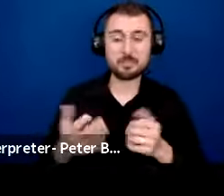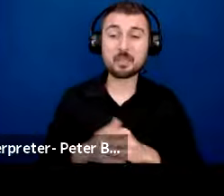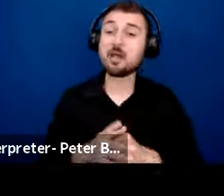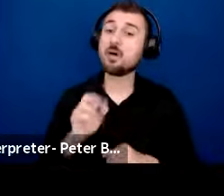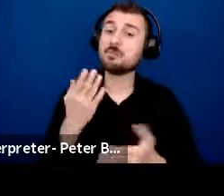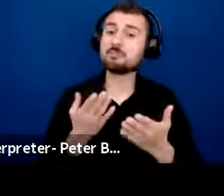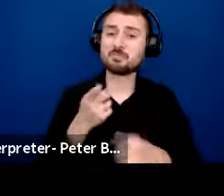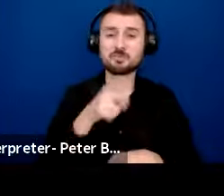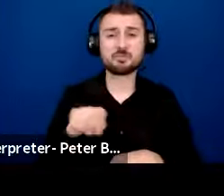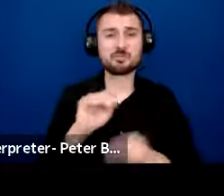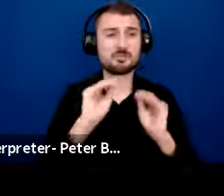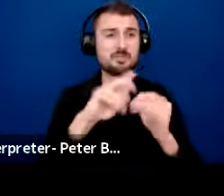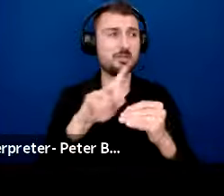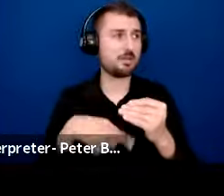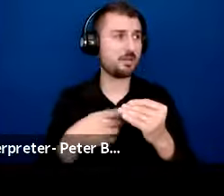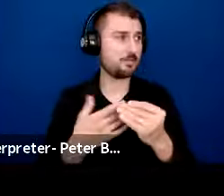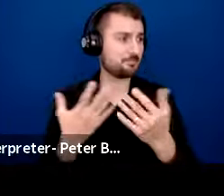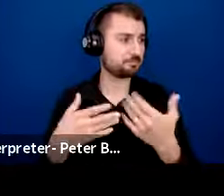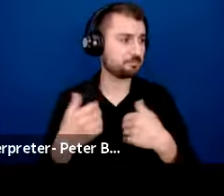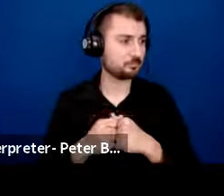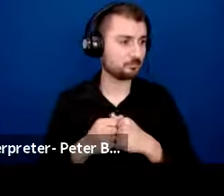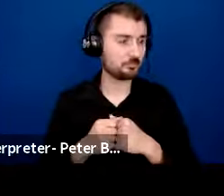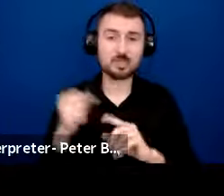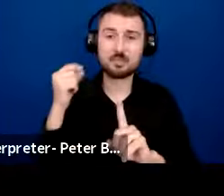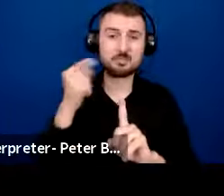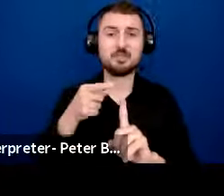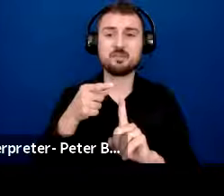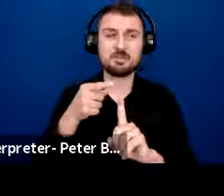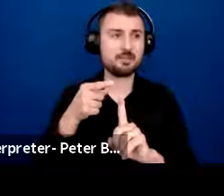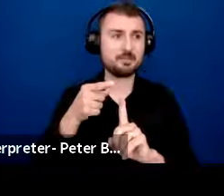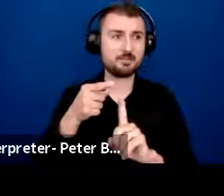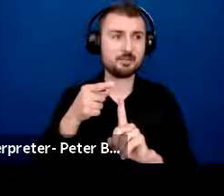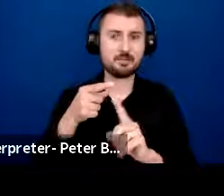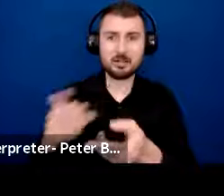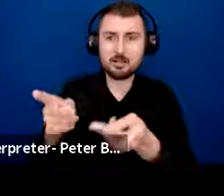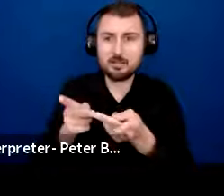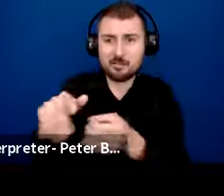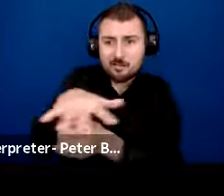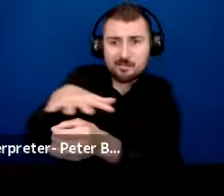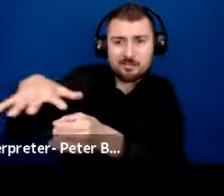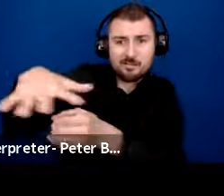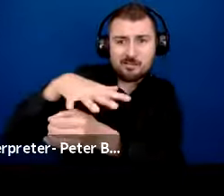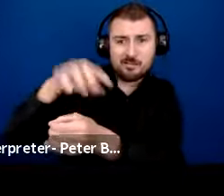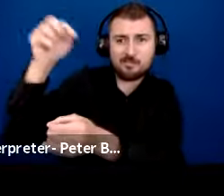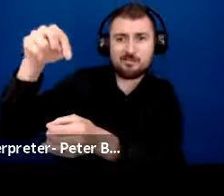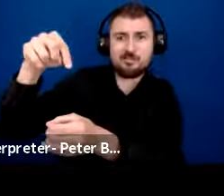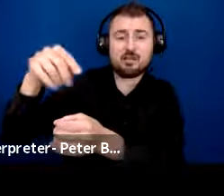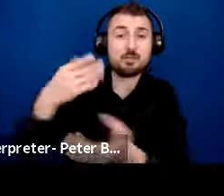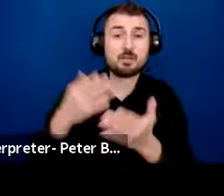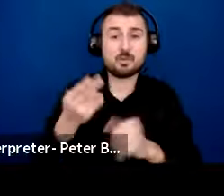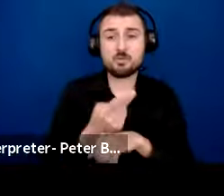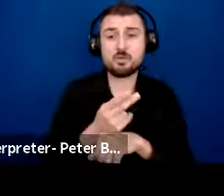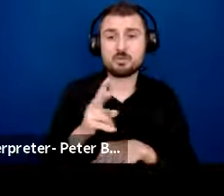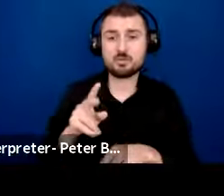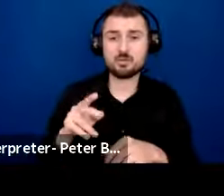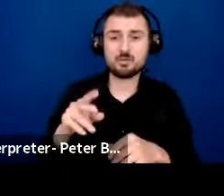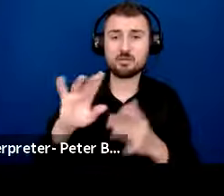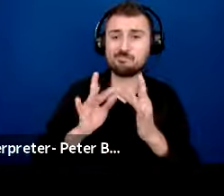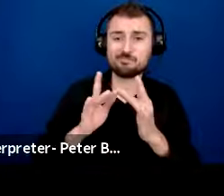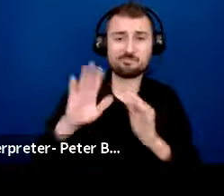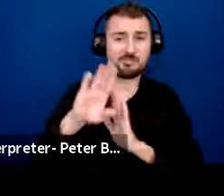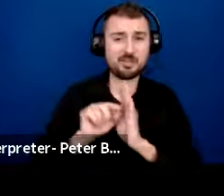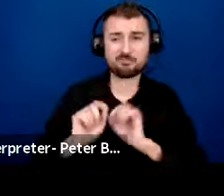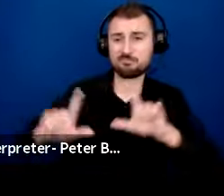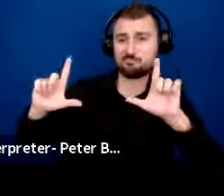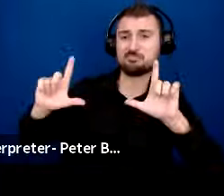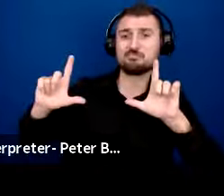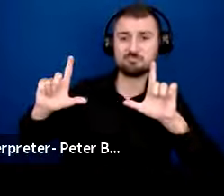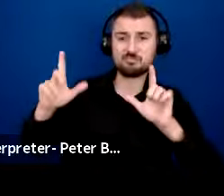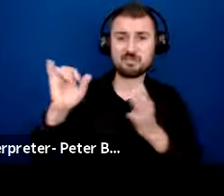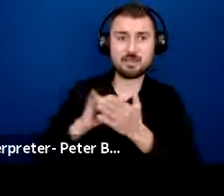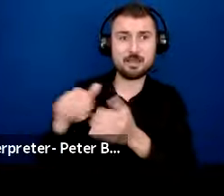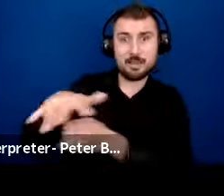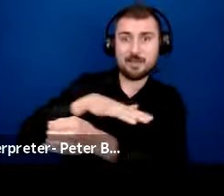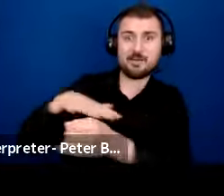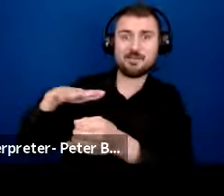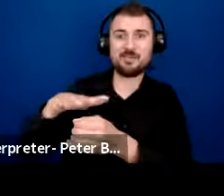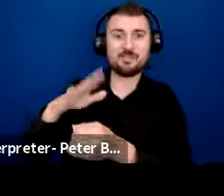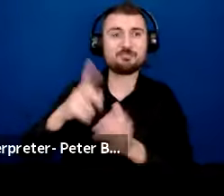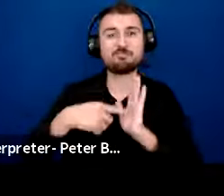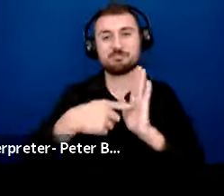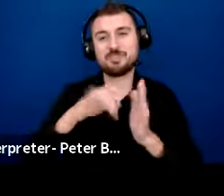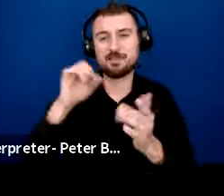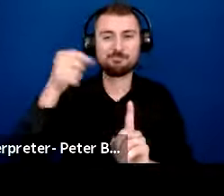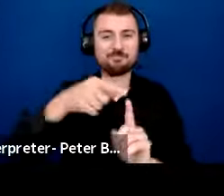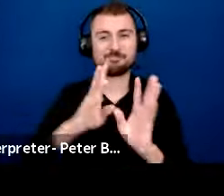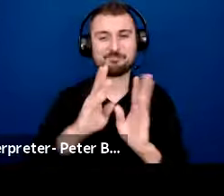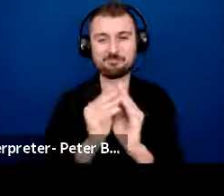Susi emails all the presenters and said for flex day use this background. So I'm like cool so I'm just using it as my virtual background as well